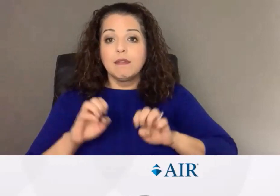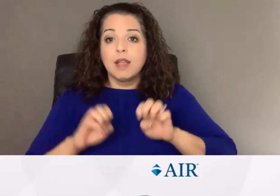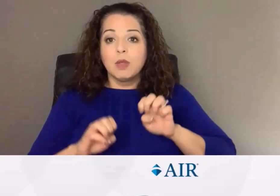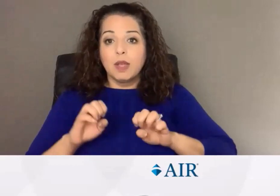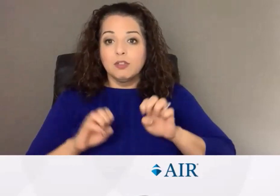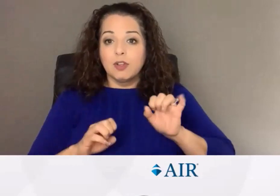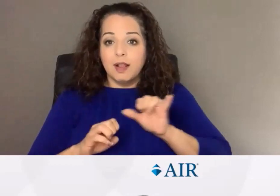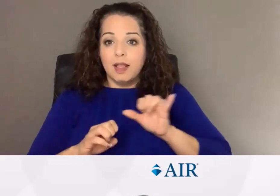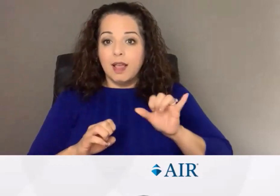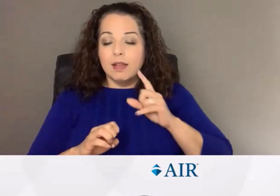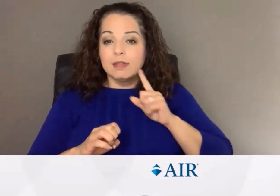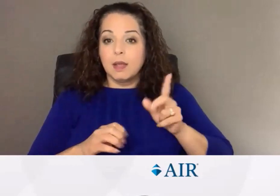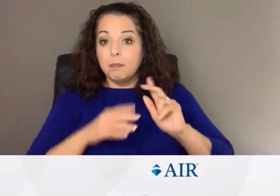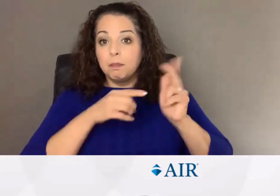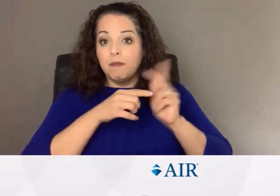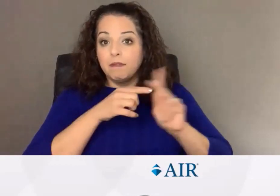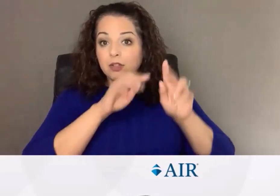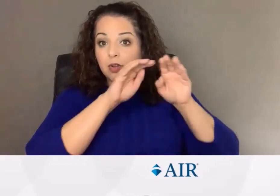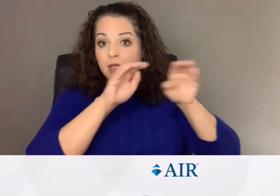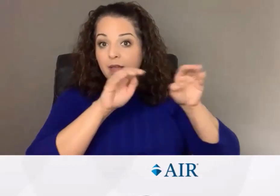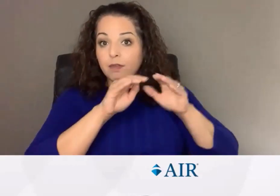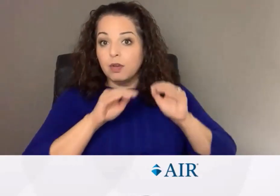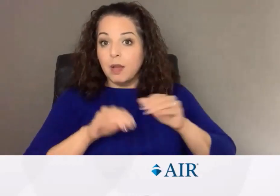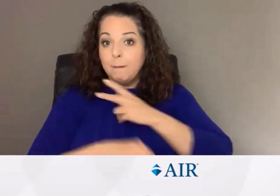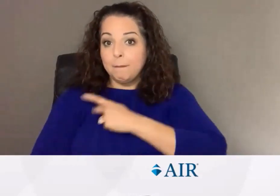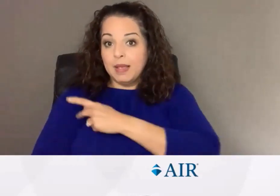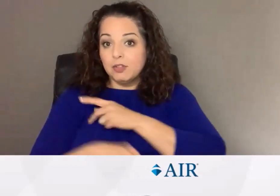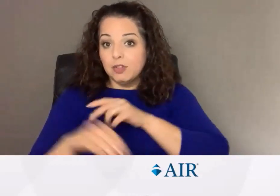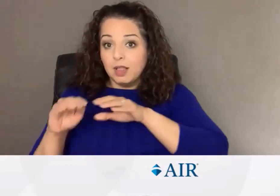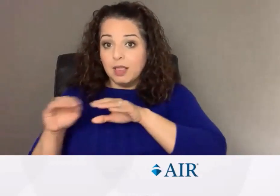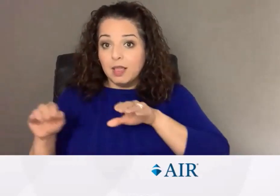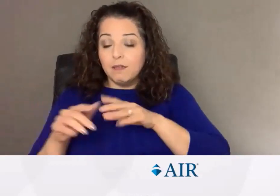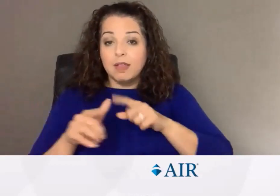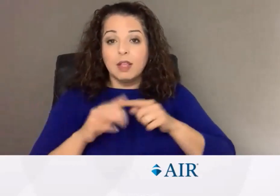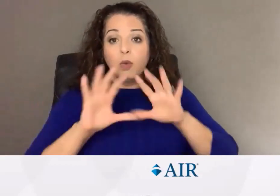at professional level, at patient level, and at organizational level.